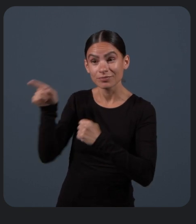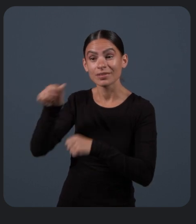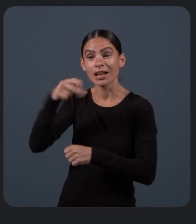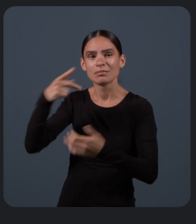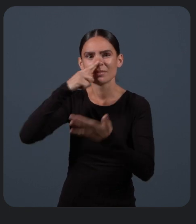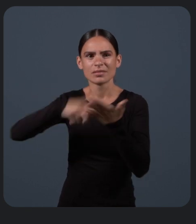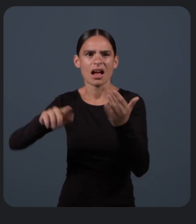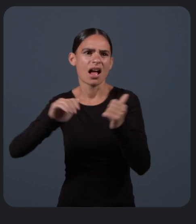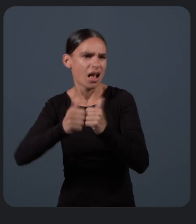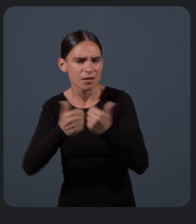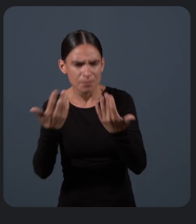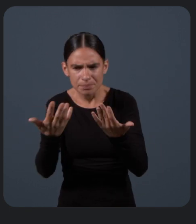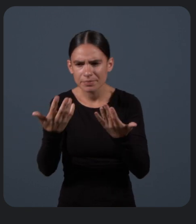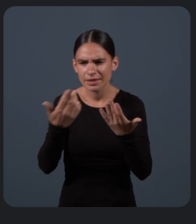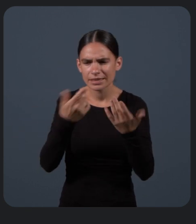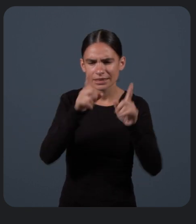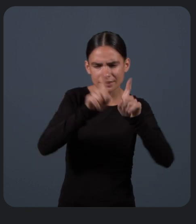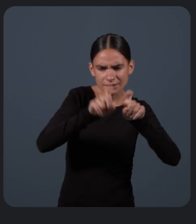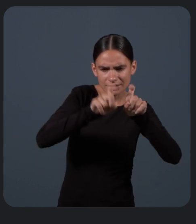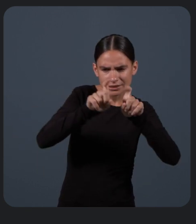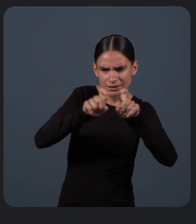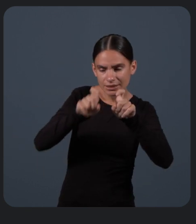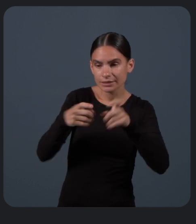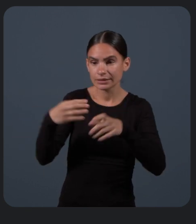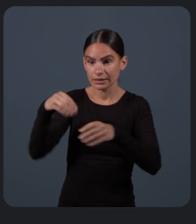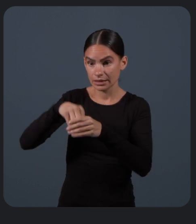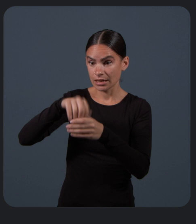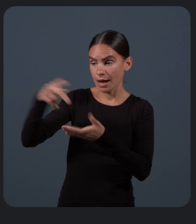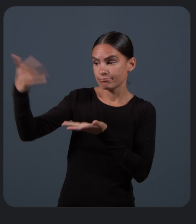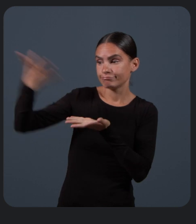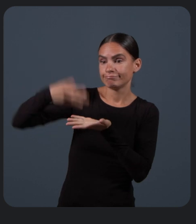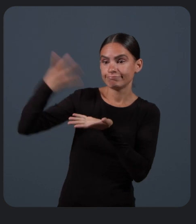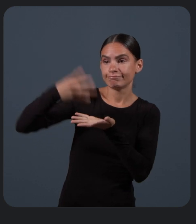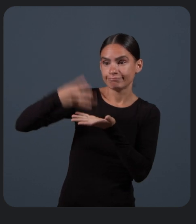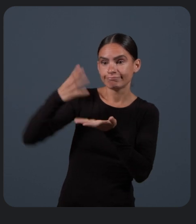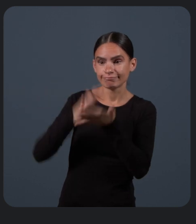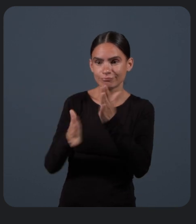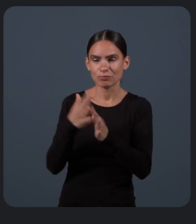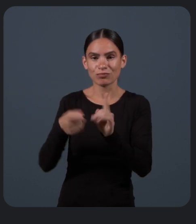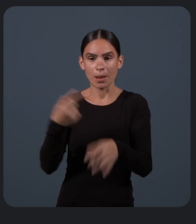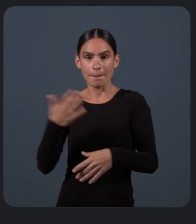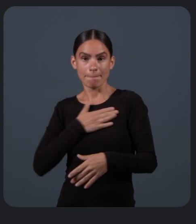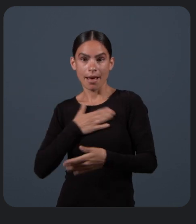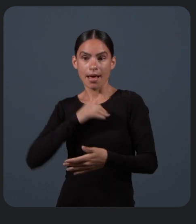that incoming traffic is coming from your app on a legitimate device and is certified